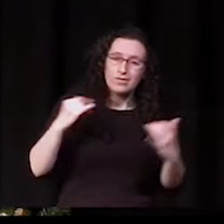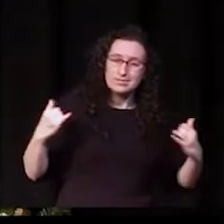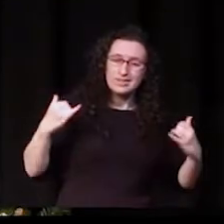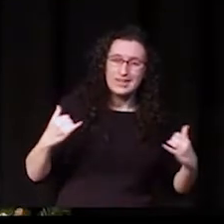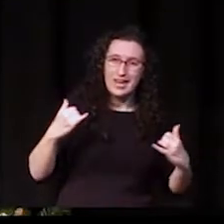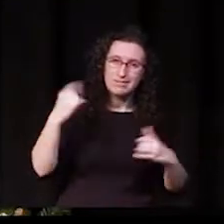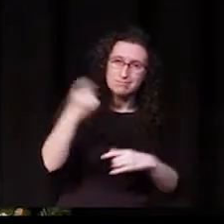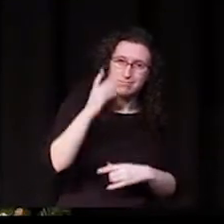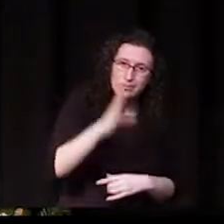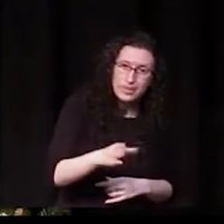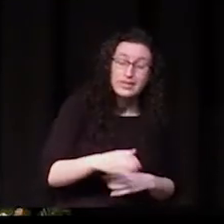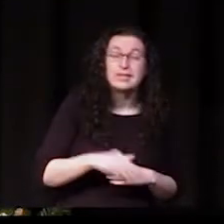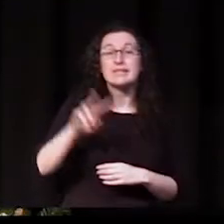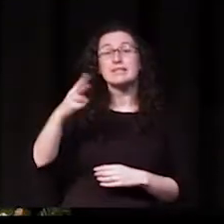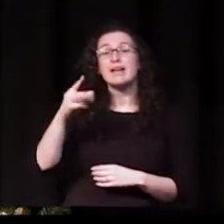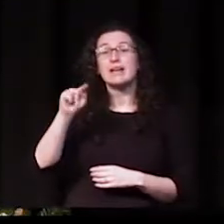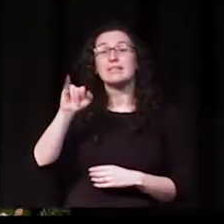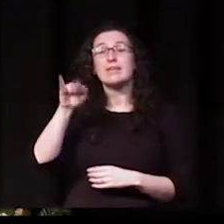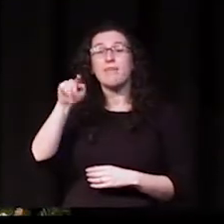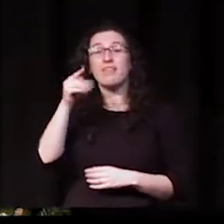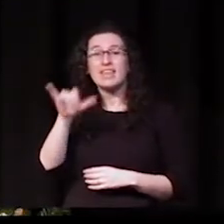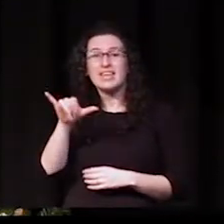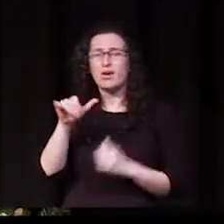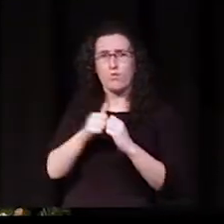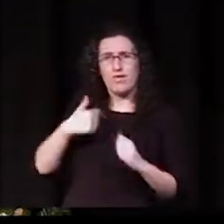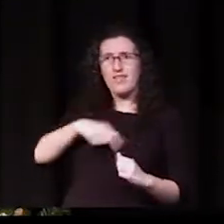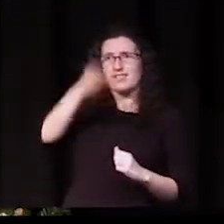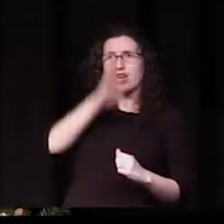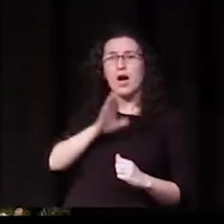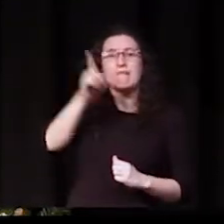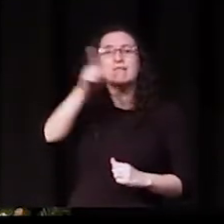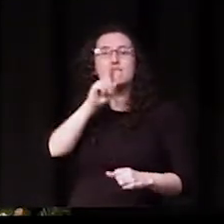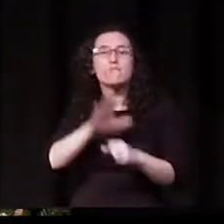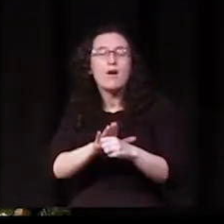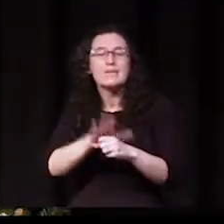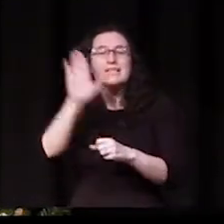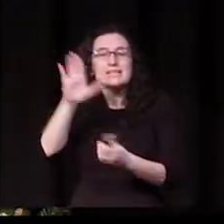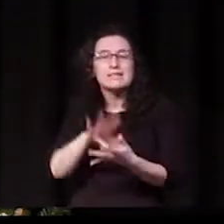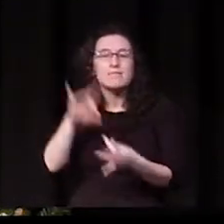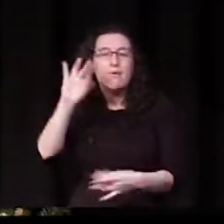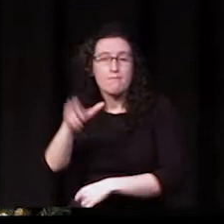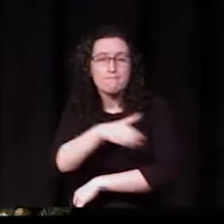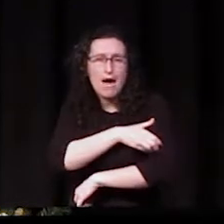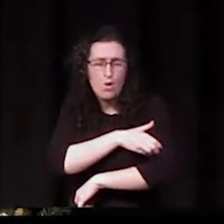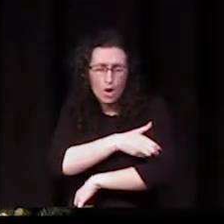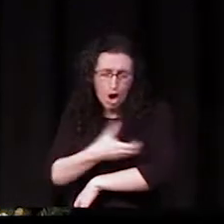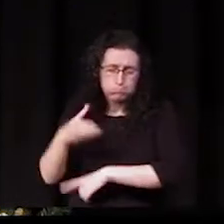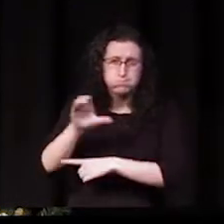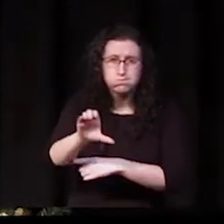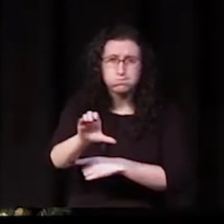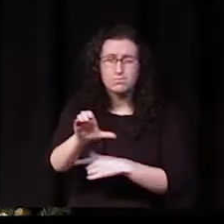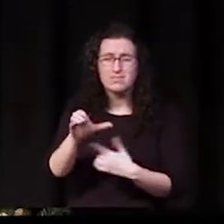In 2 Timothy, this "with us God," He promises that He will give us a spirit of power, and of love, and of a sound mind.